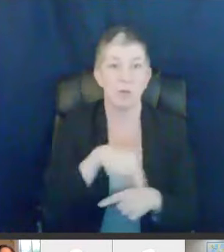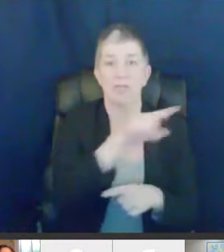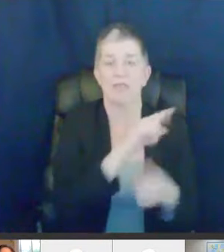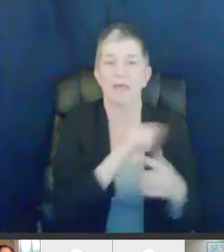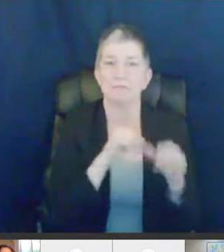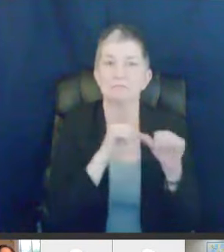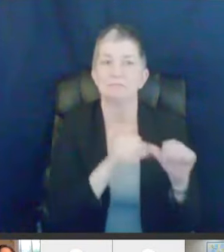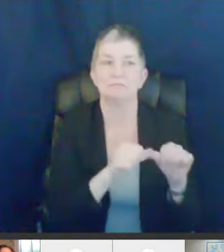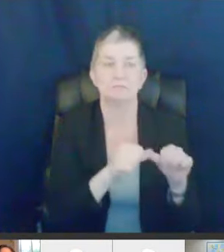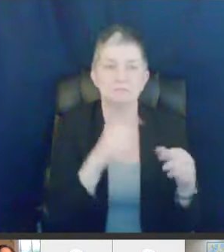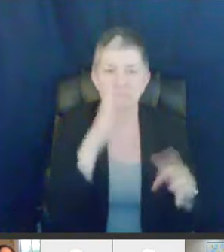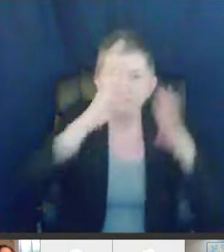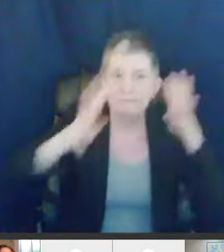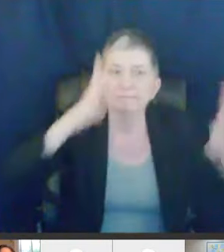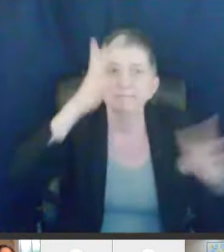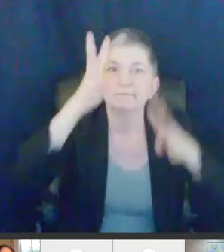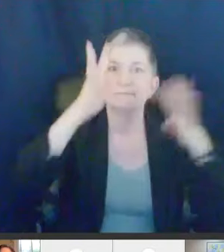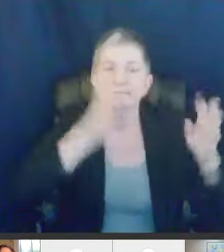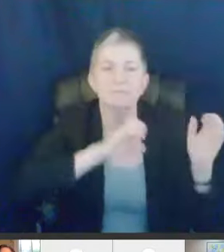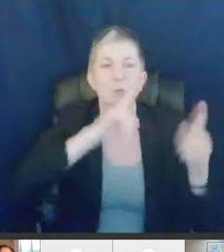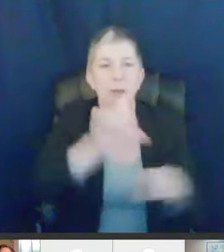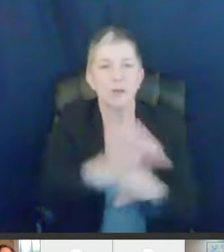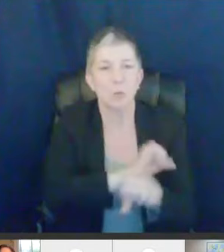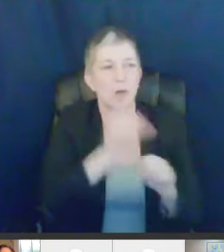innovative ways to go back to work so they could continue their service to the